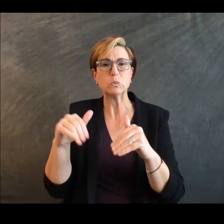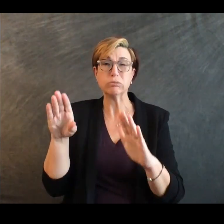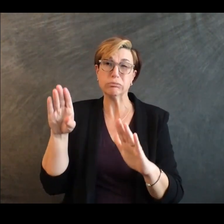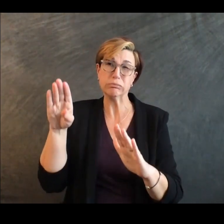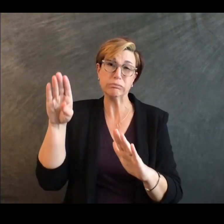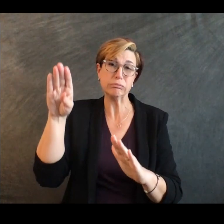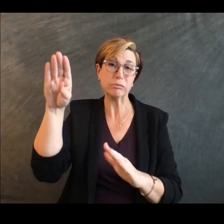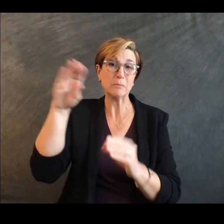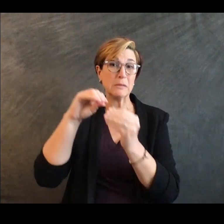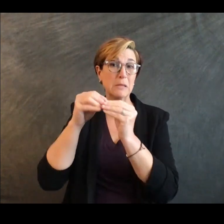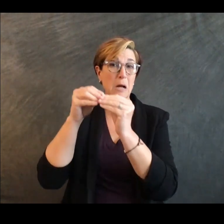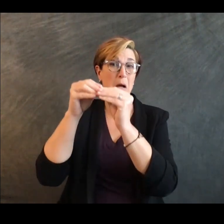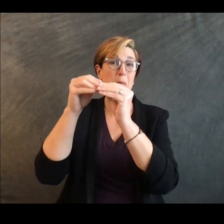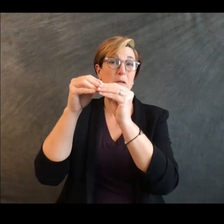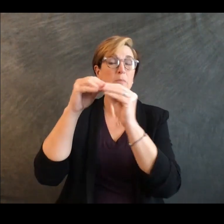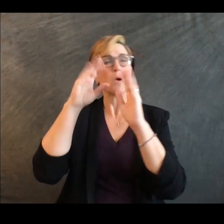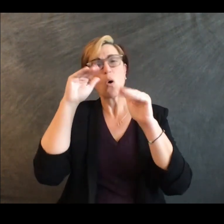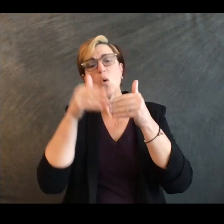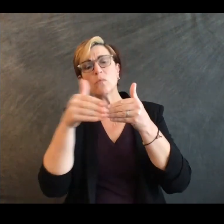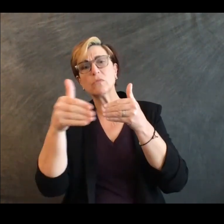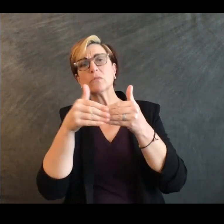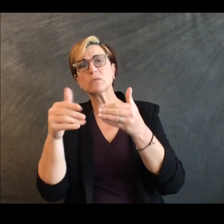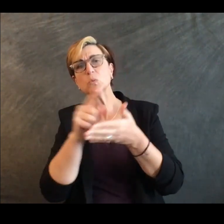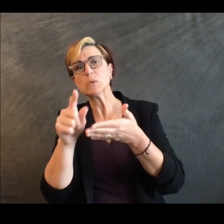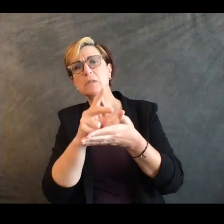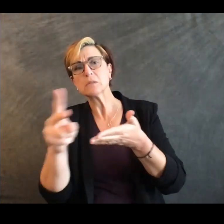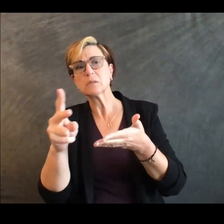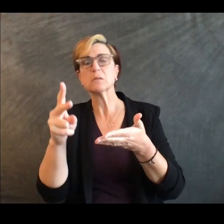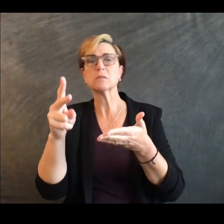it's gonna start to go in the other direction our country is being hit hard